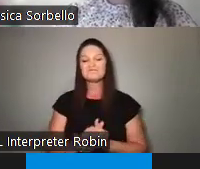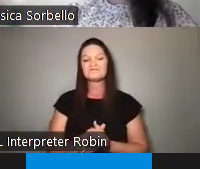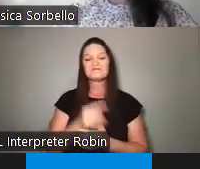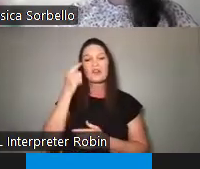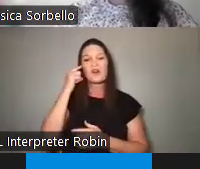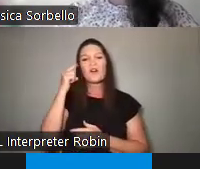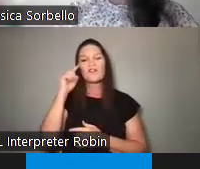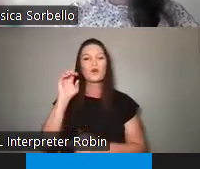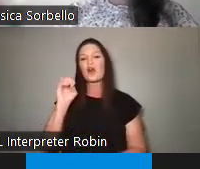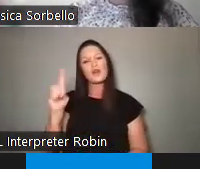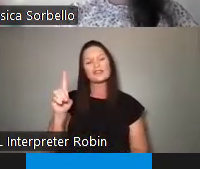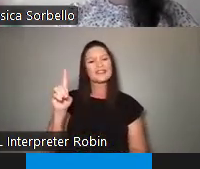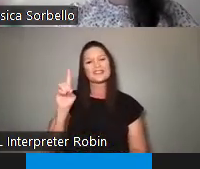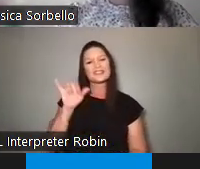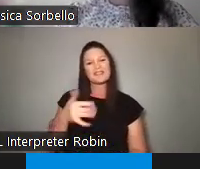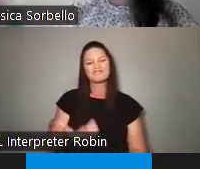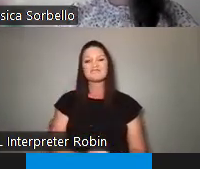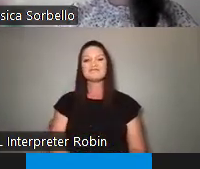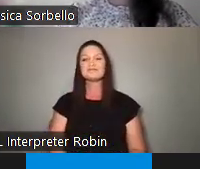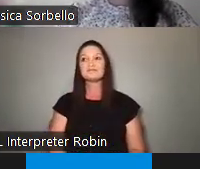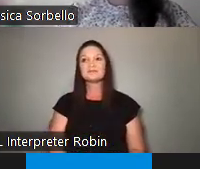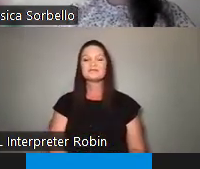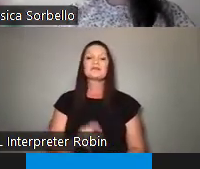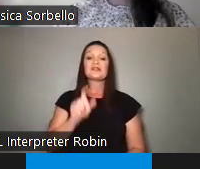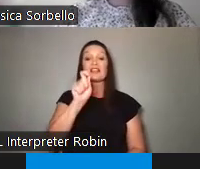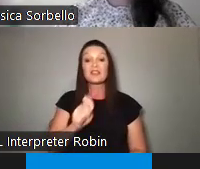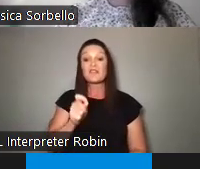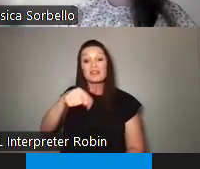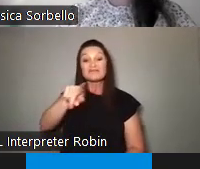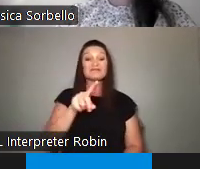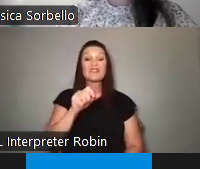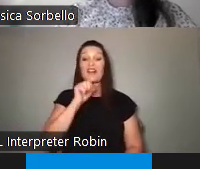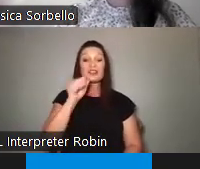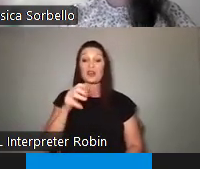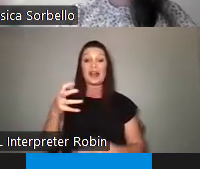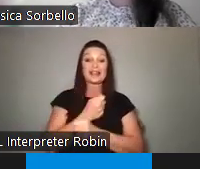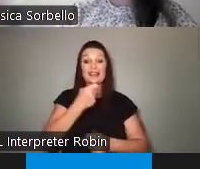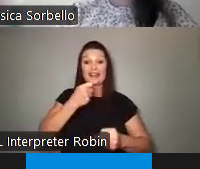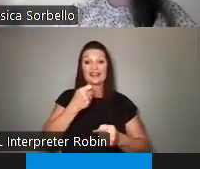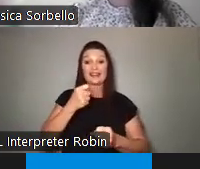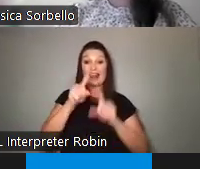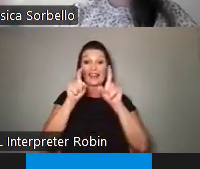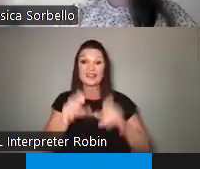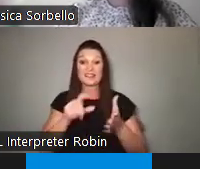the test strips or naloxone or all of that information. They